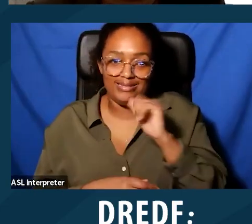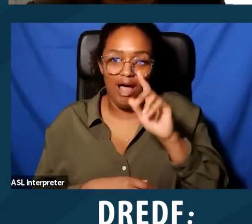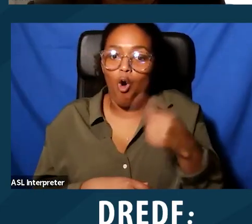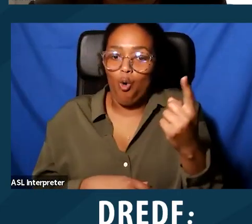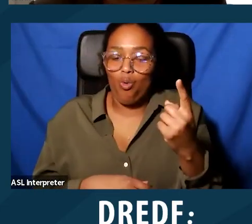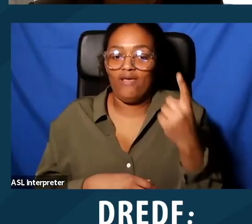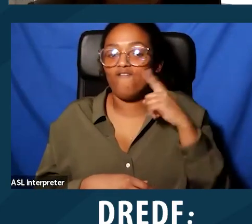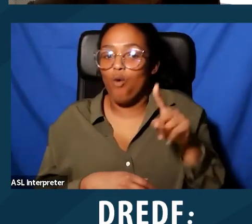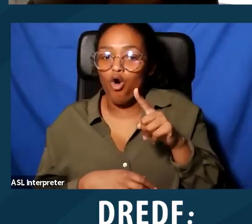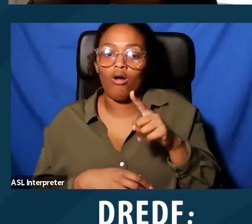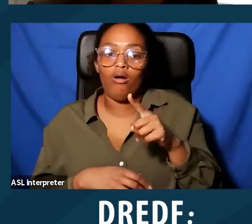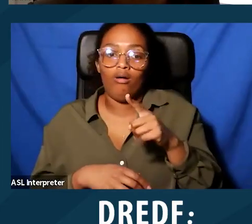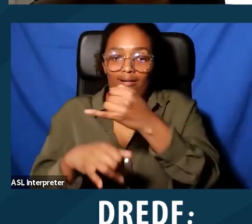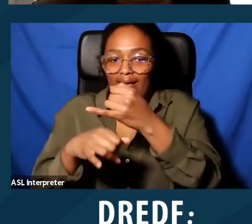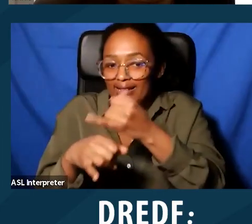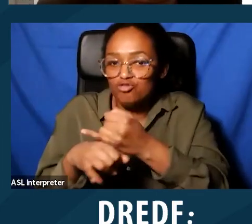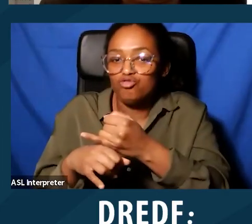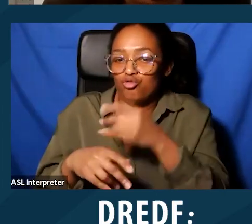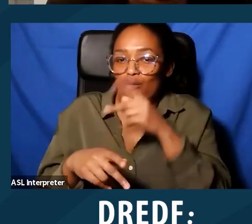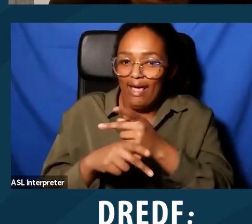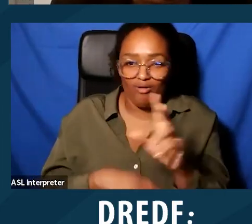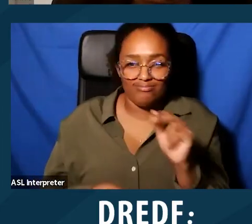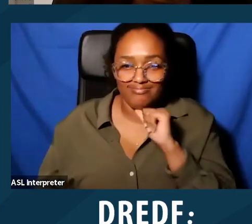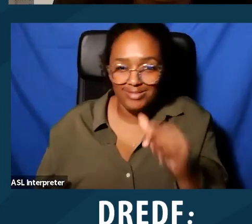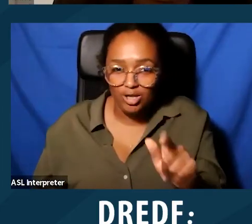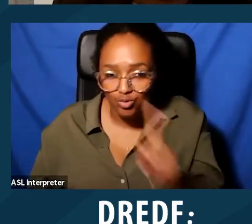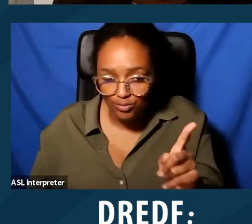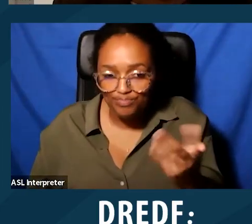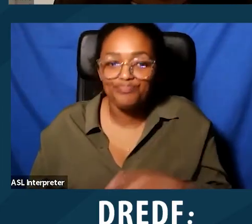And then the last thing that the states are saying is that